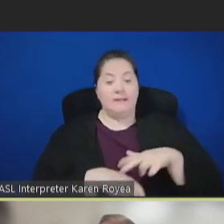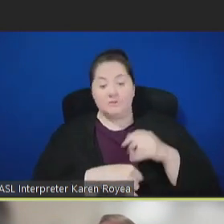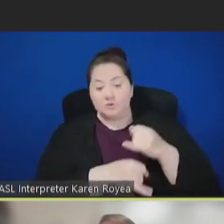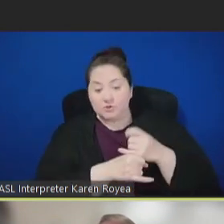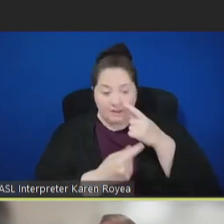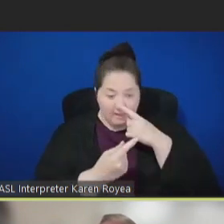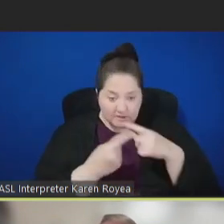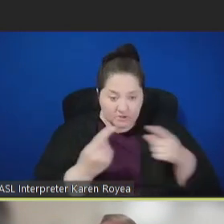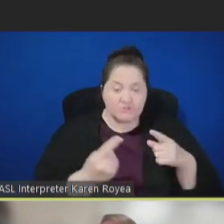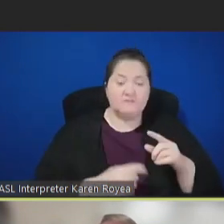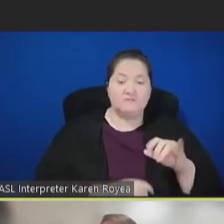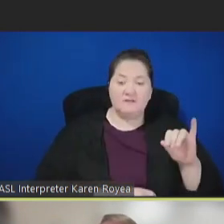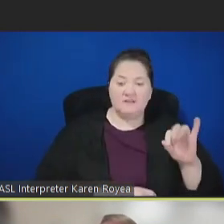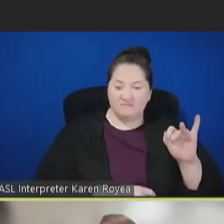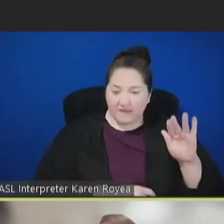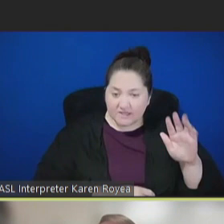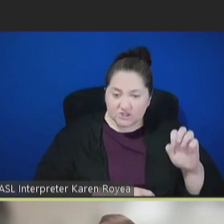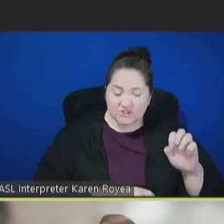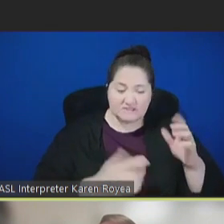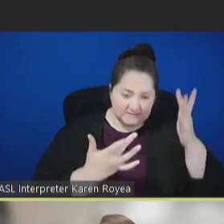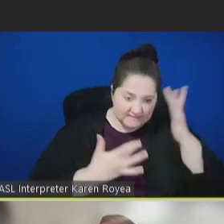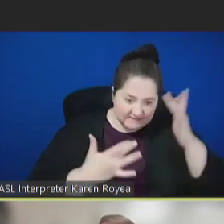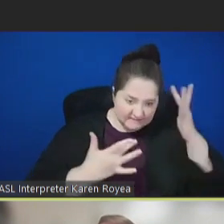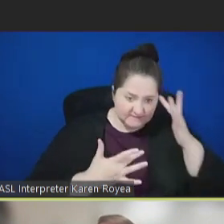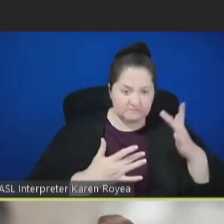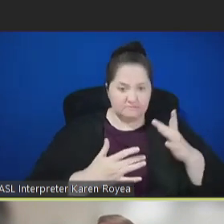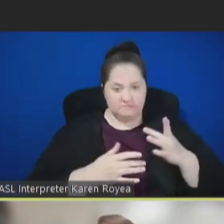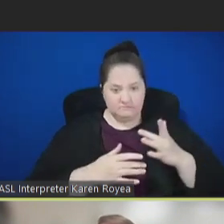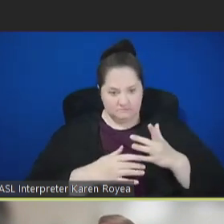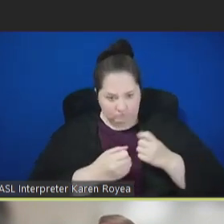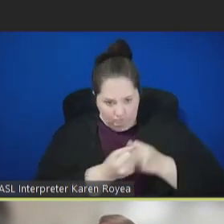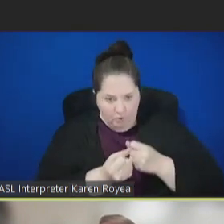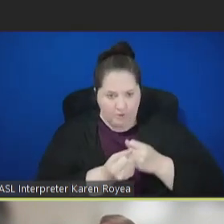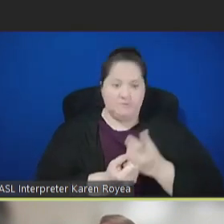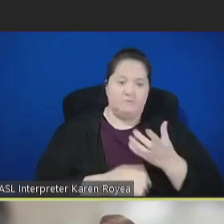the preclinical and clinical development of the vaccine, including IND-enabling